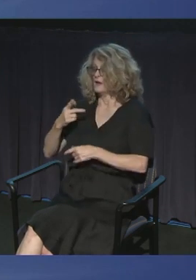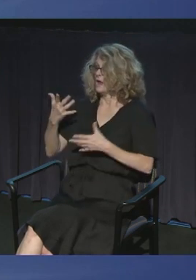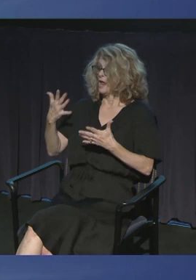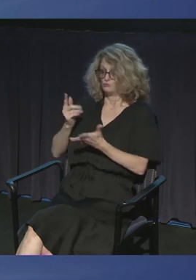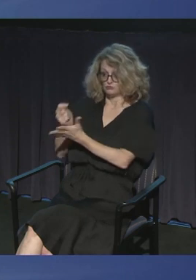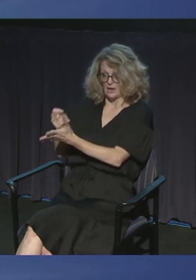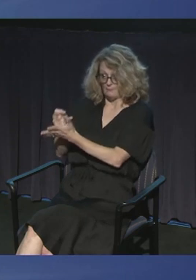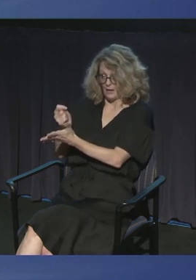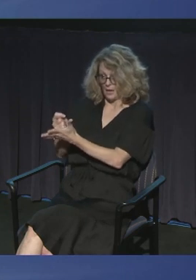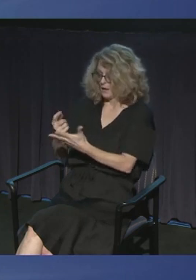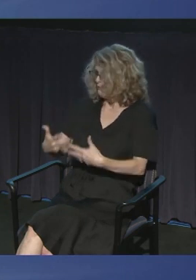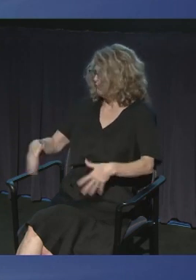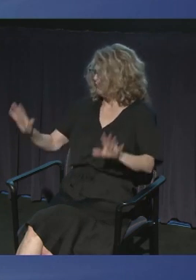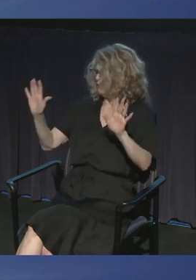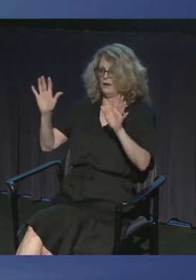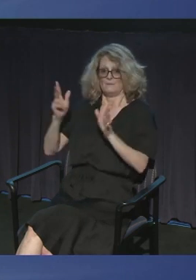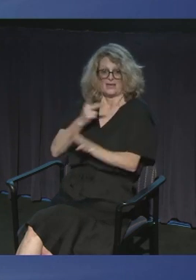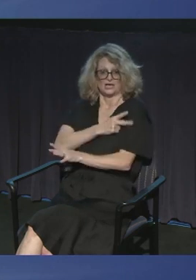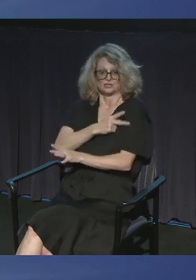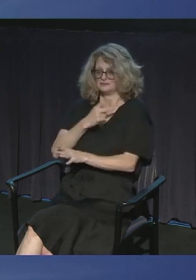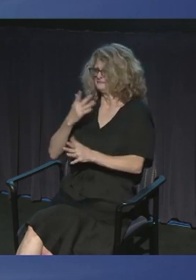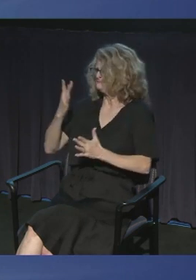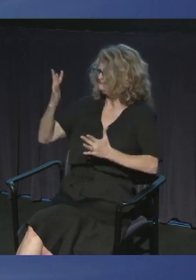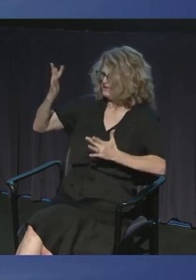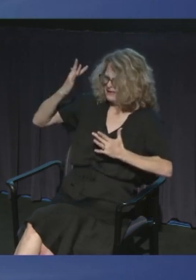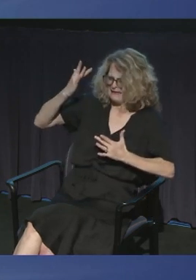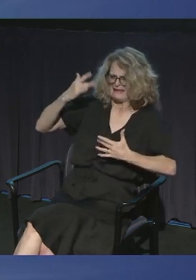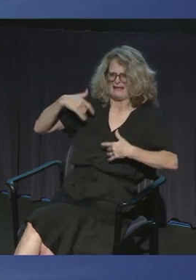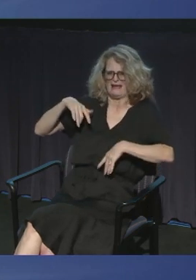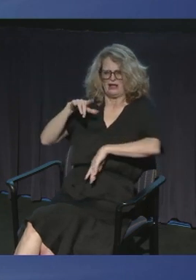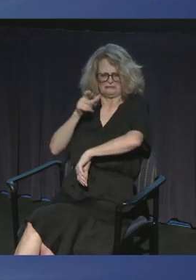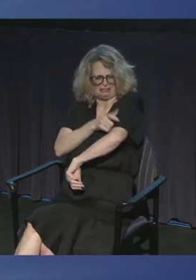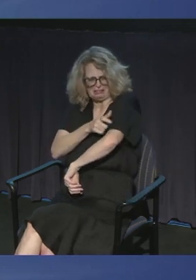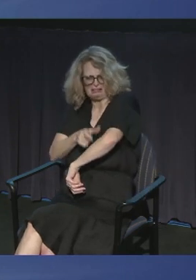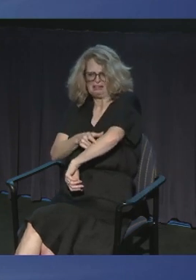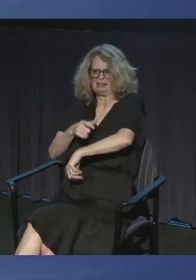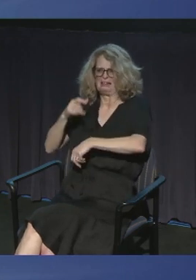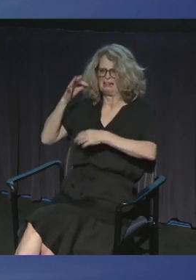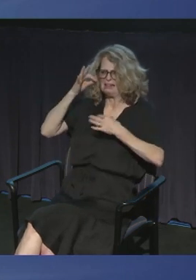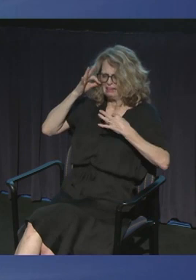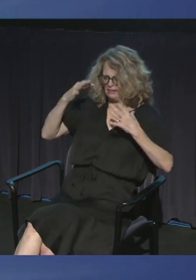GET BETTER WITHIN DAYS WHICH IS REMARKABLE. BEFORE THEY WOULD HAVE FLASHES-- IN THE LESS